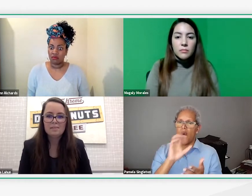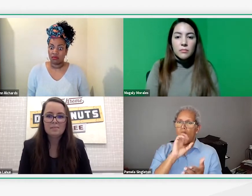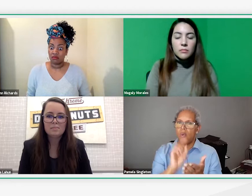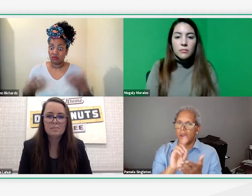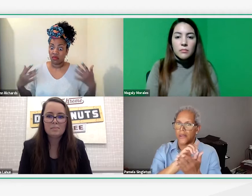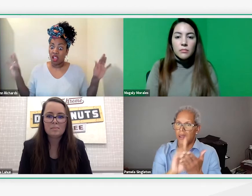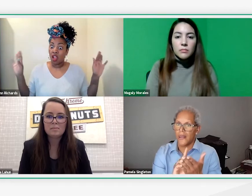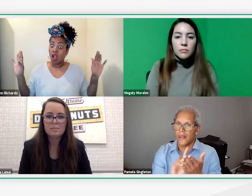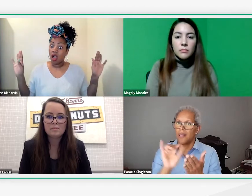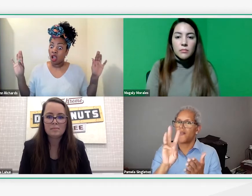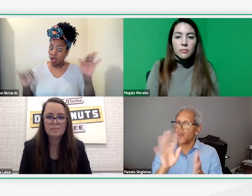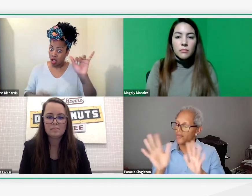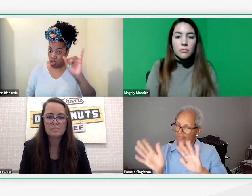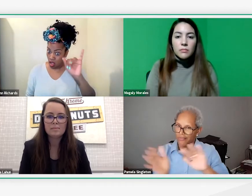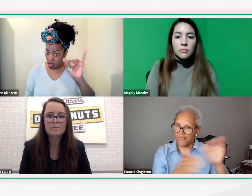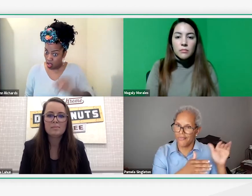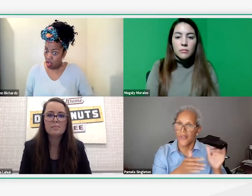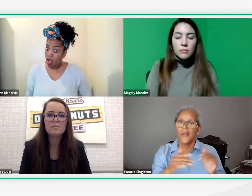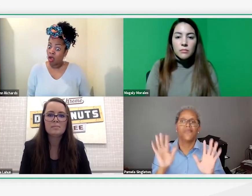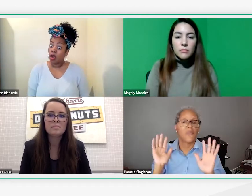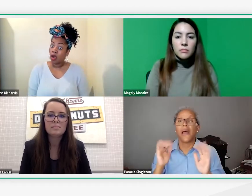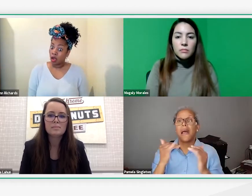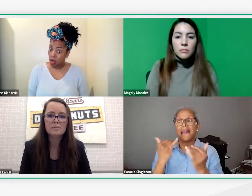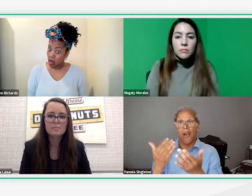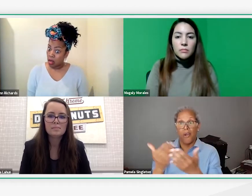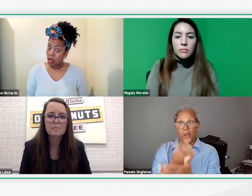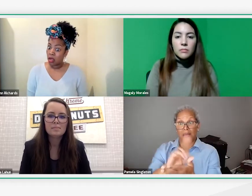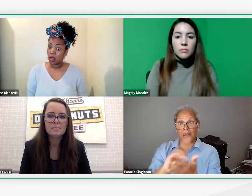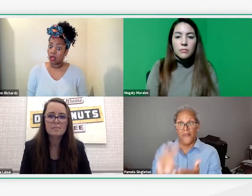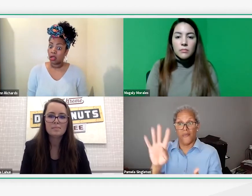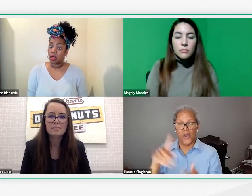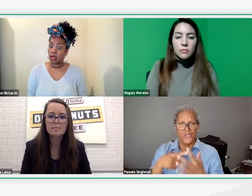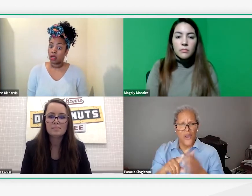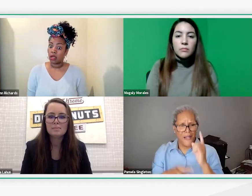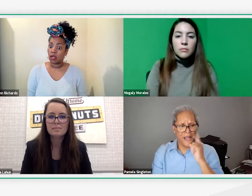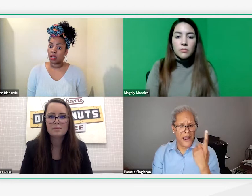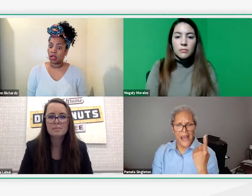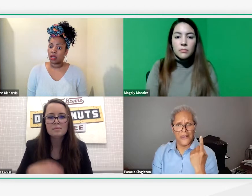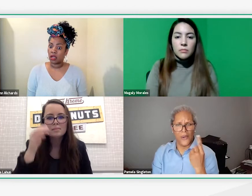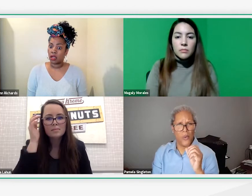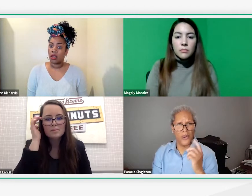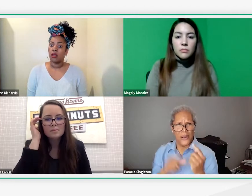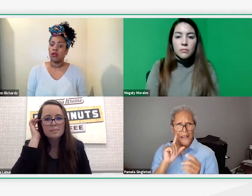You know, 0 or a 1, it's not that way anymore with the new design. There's a new design that started